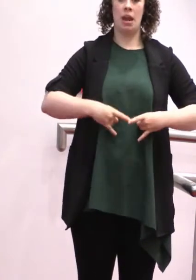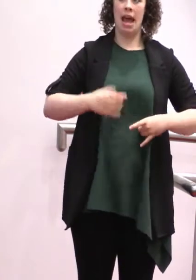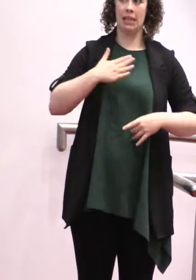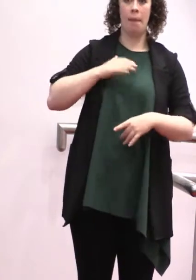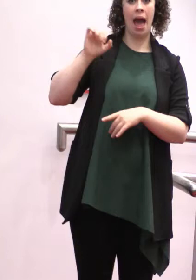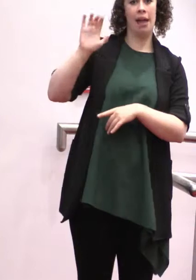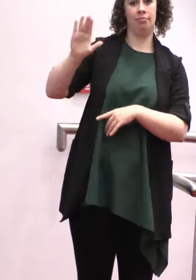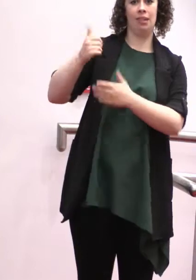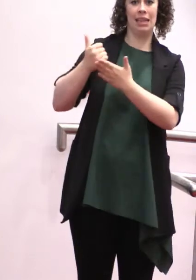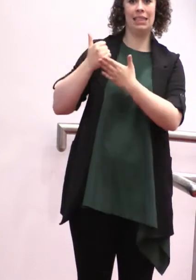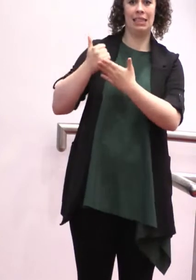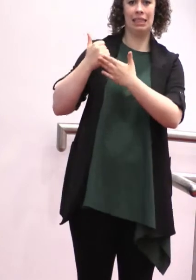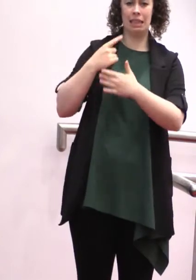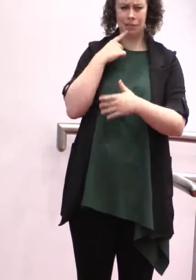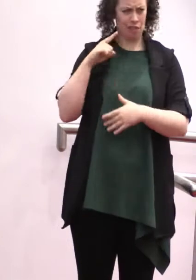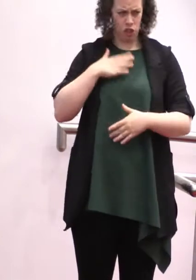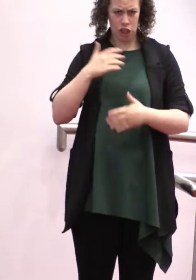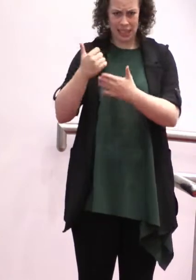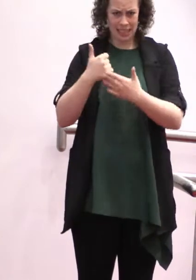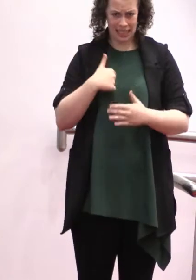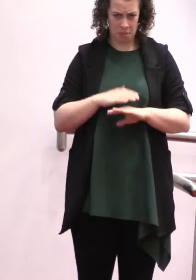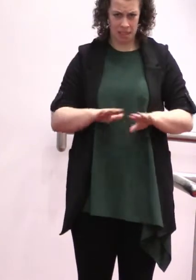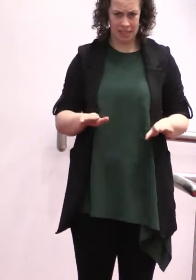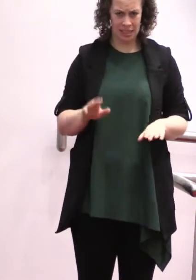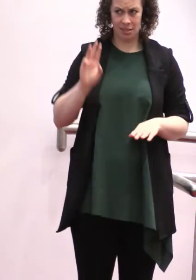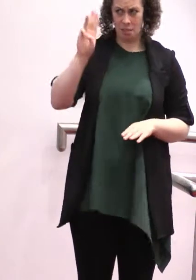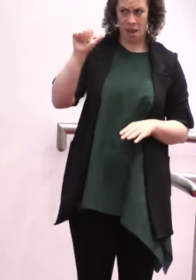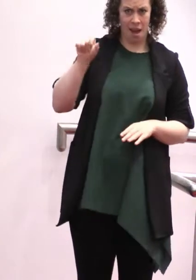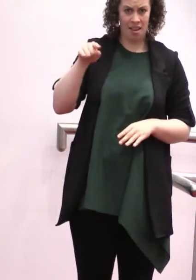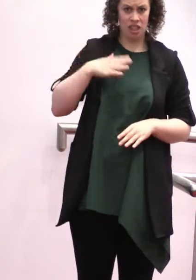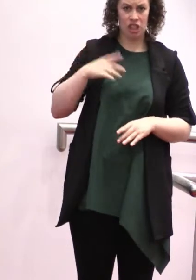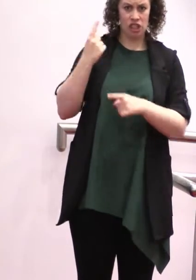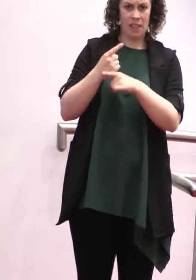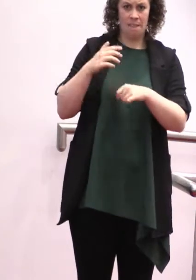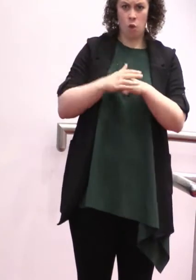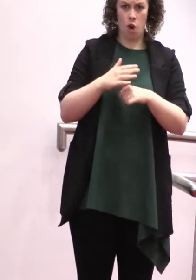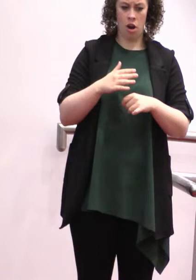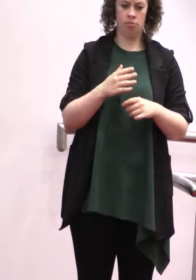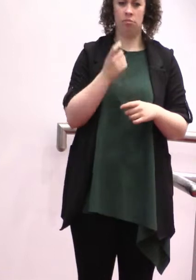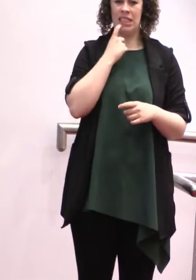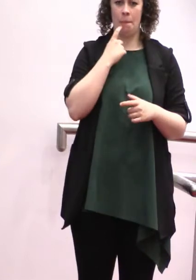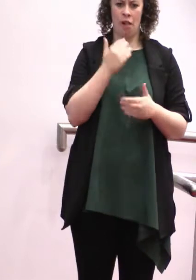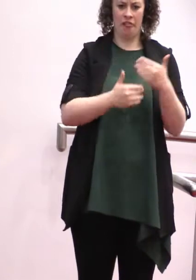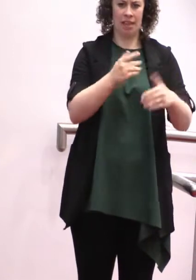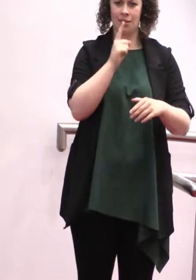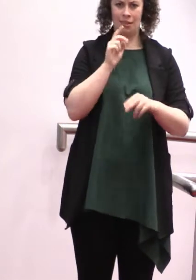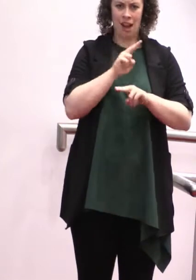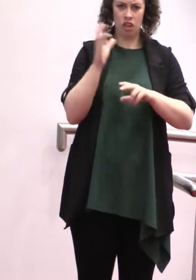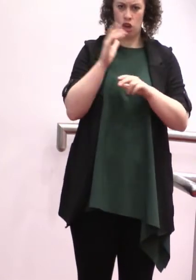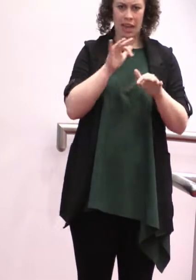to assist but not control the upbringing of the children and due to that